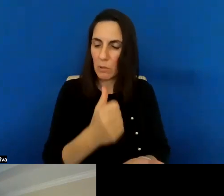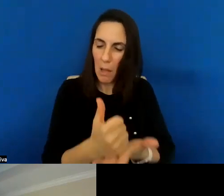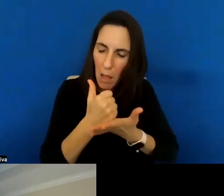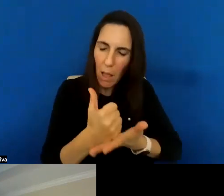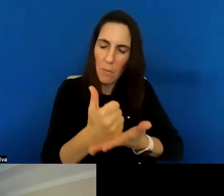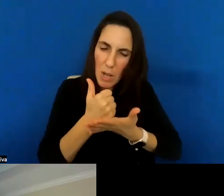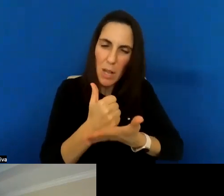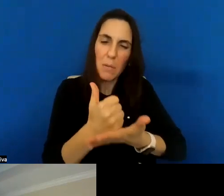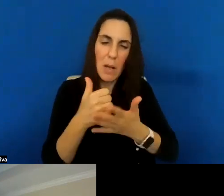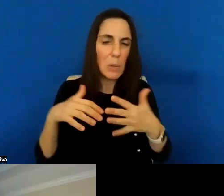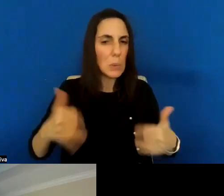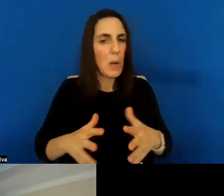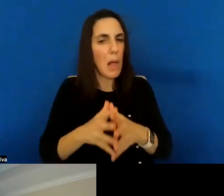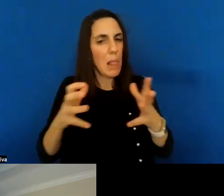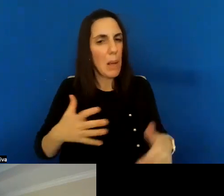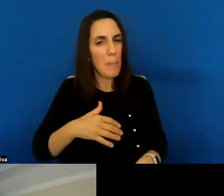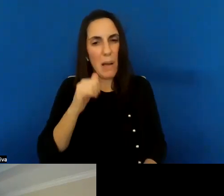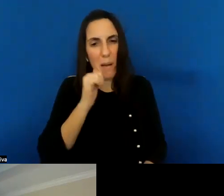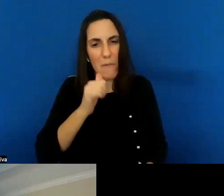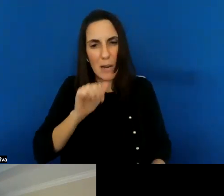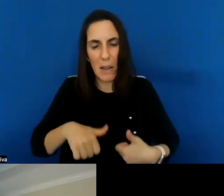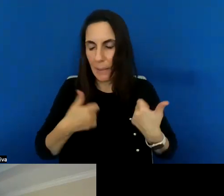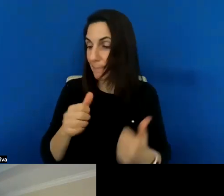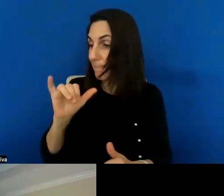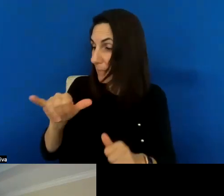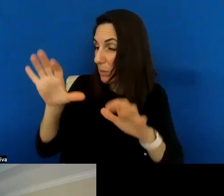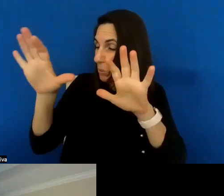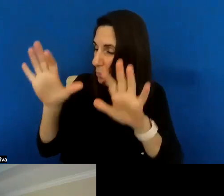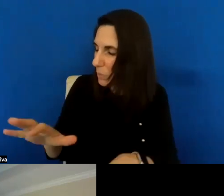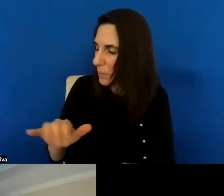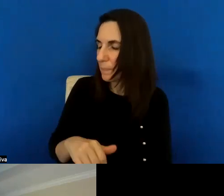day to day life 11:10:16 That's awesome. Yeah, I mean, able